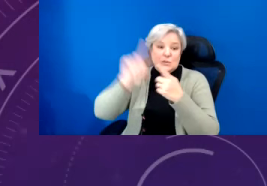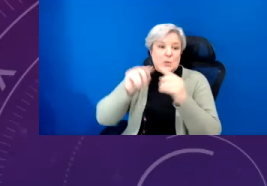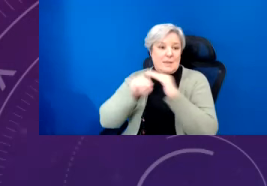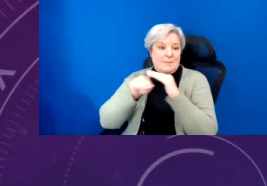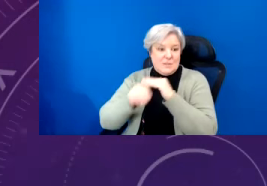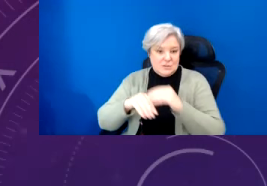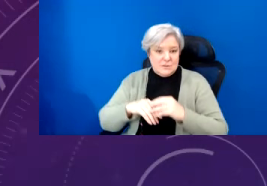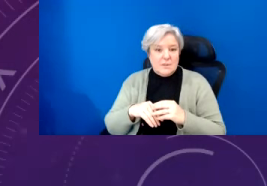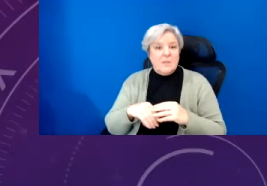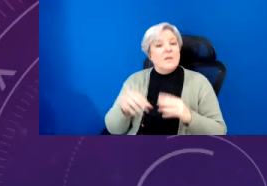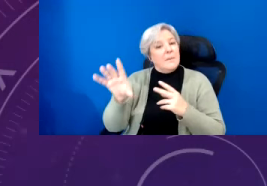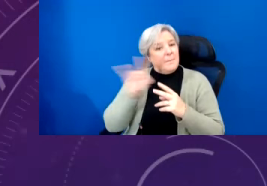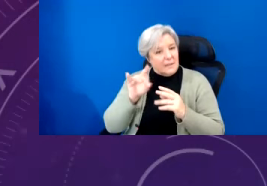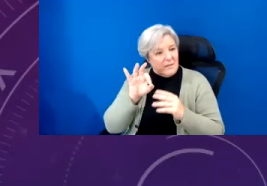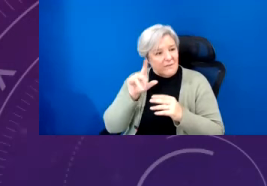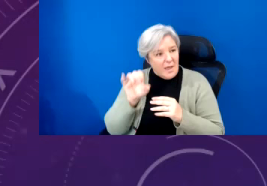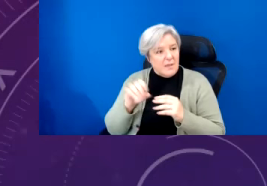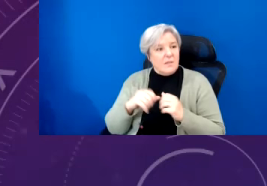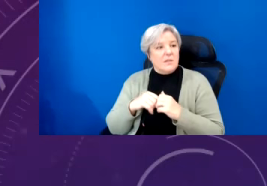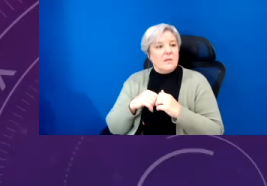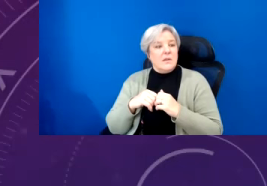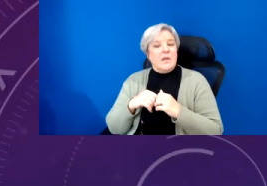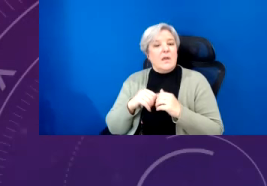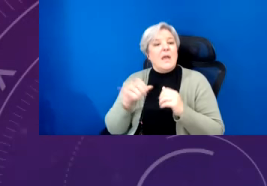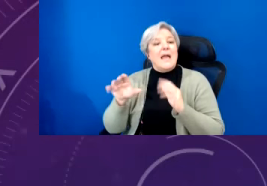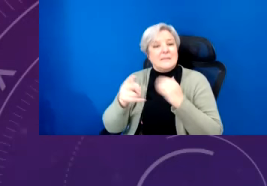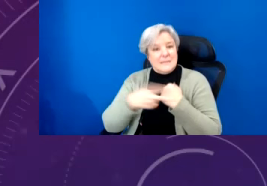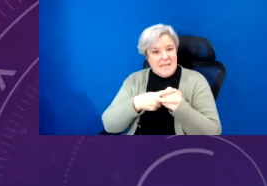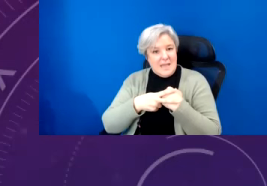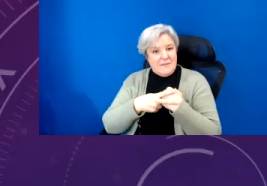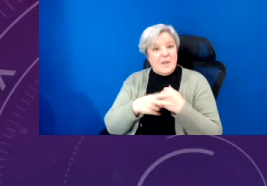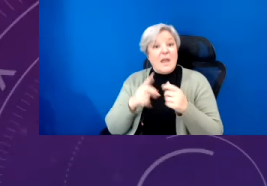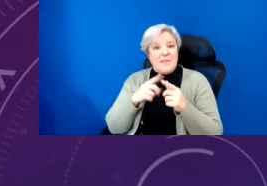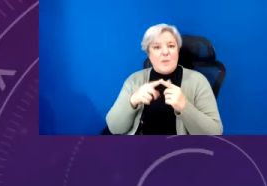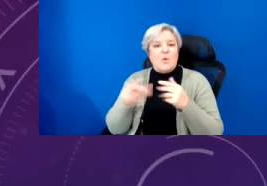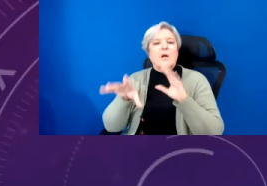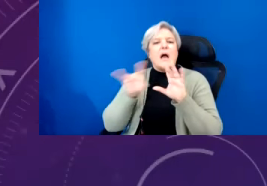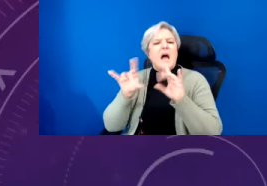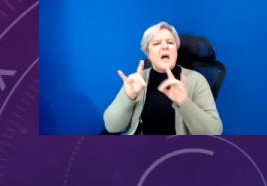So we choose file and we choose save as and that will bring up options as to what we can save it as